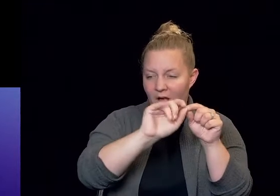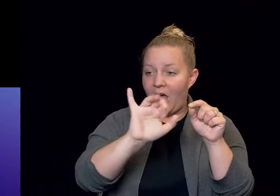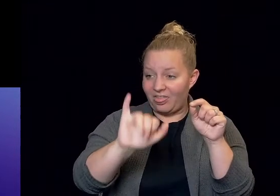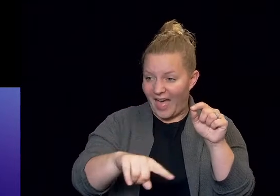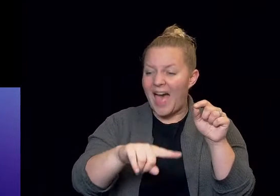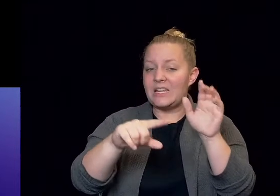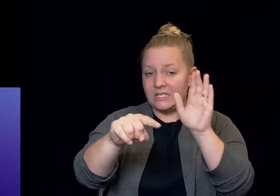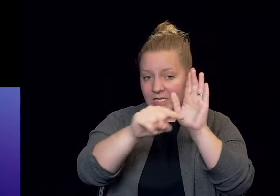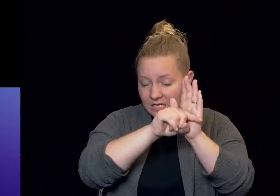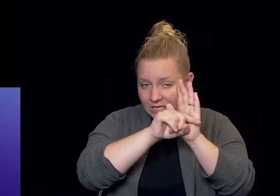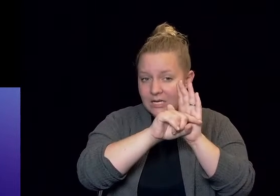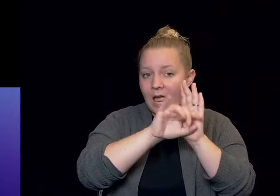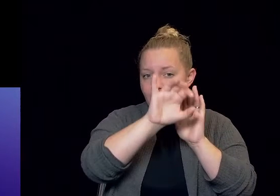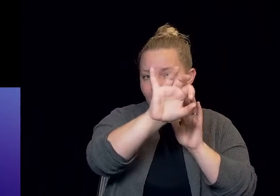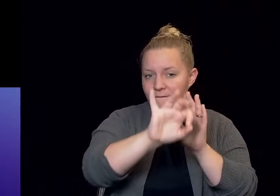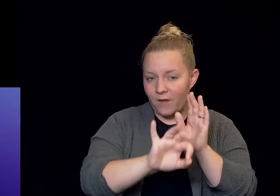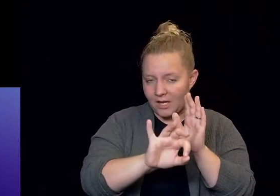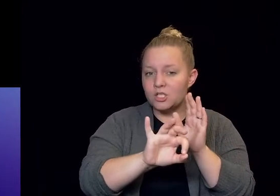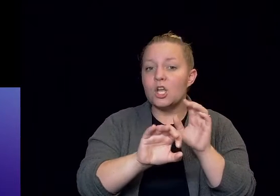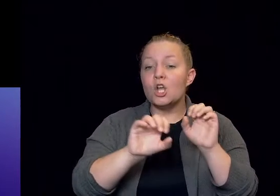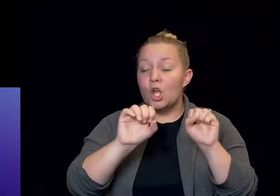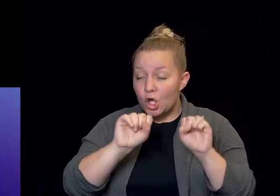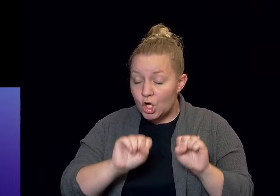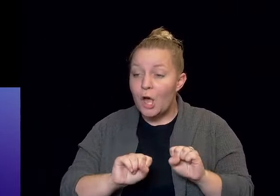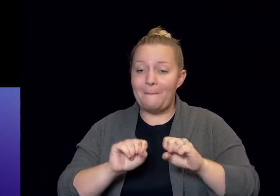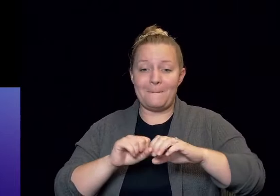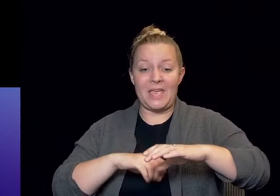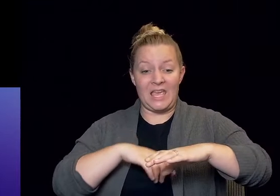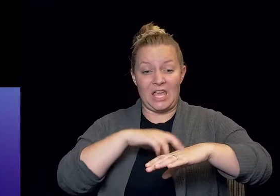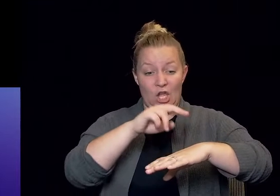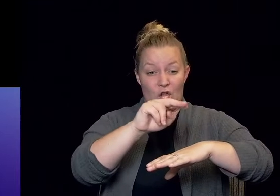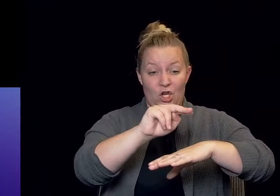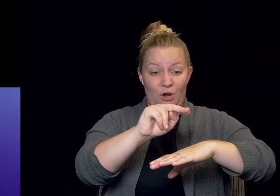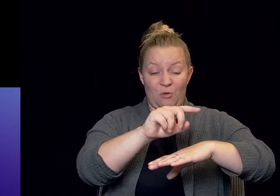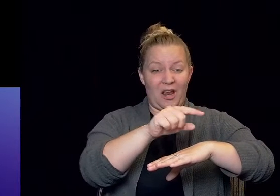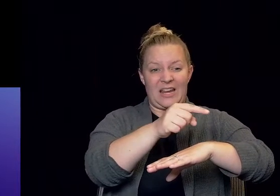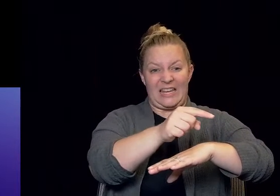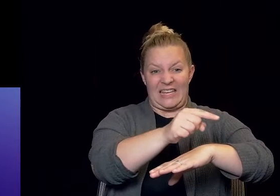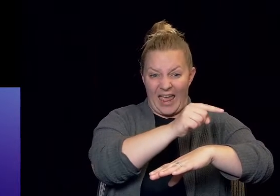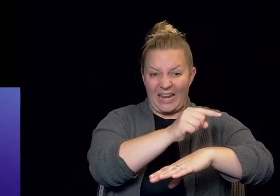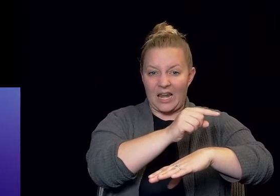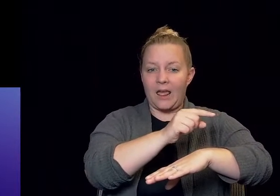the fraction, up in the numerator or down in the denominator, that fraction is very negative. So, that